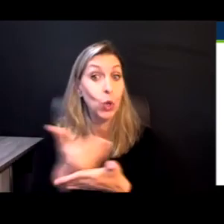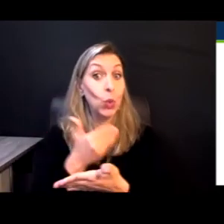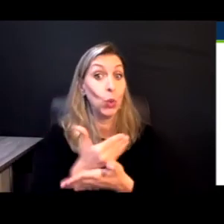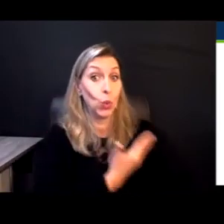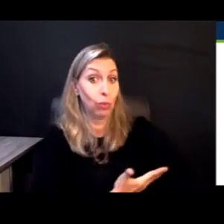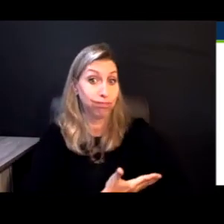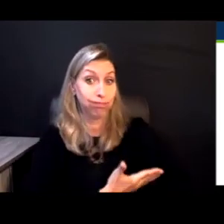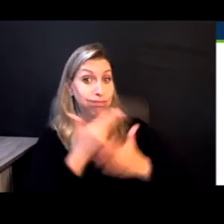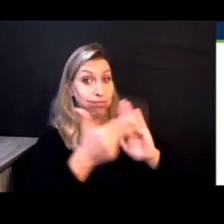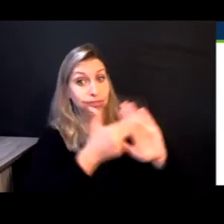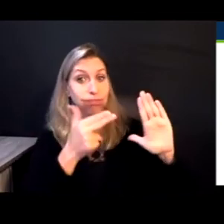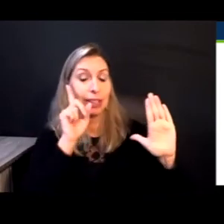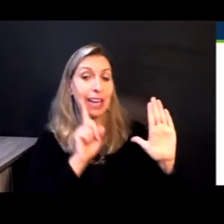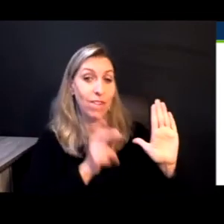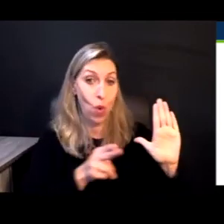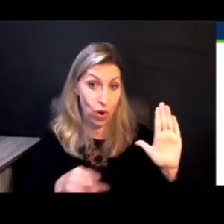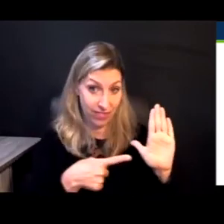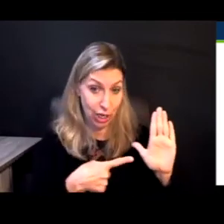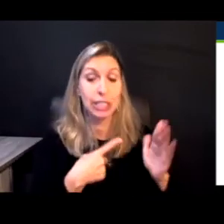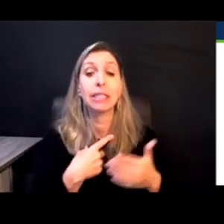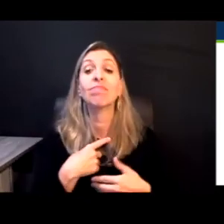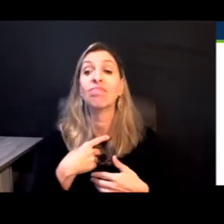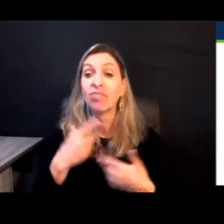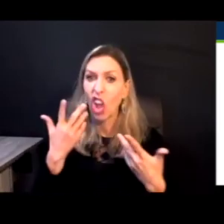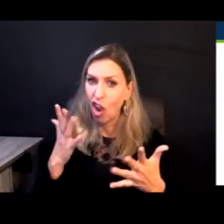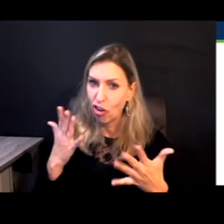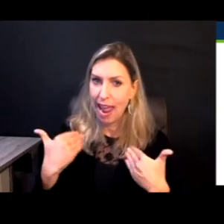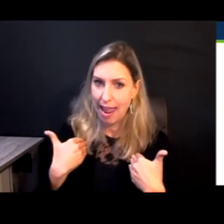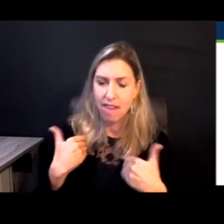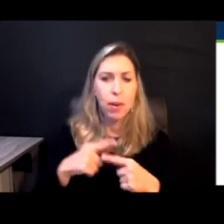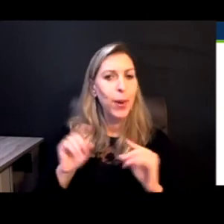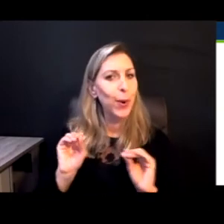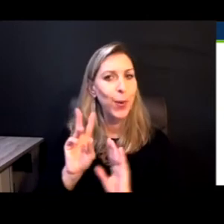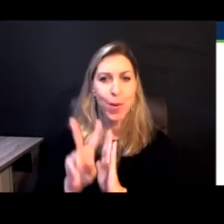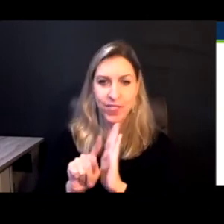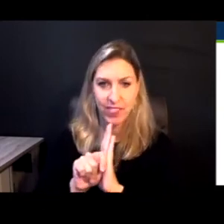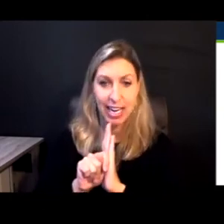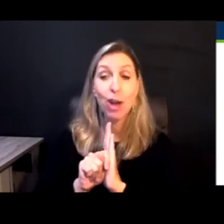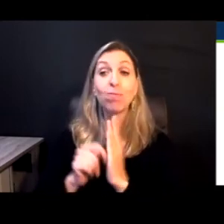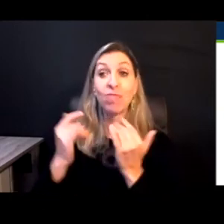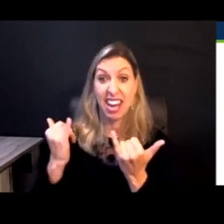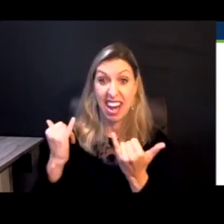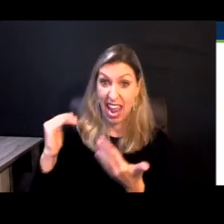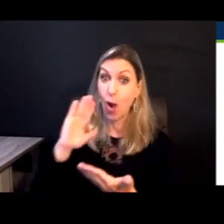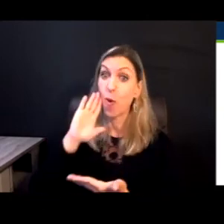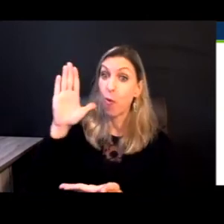also be converted into videos and then released to the families of newly identified DHH babies/toddler